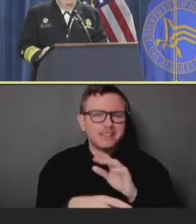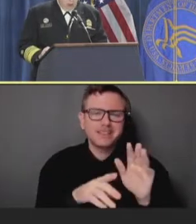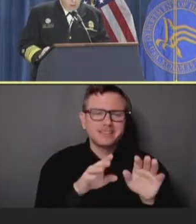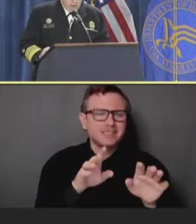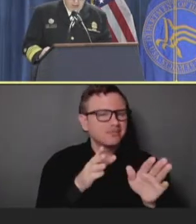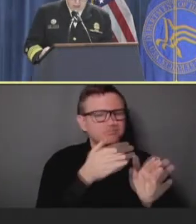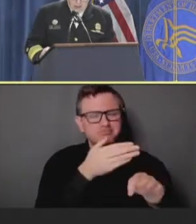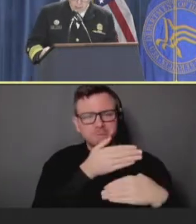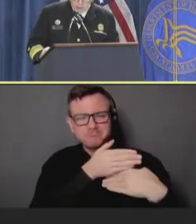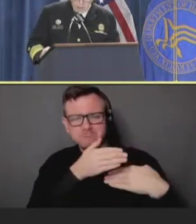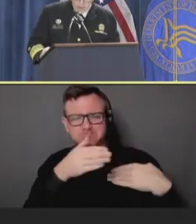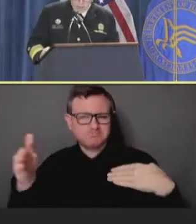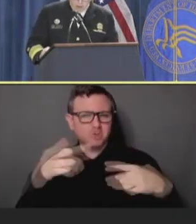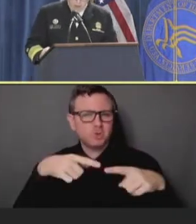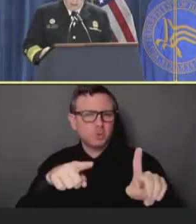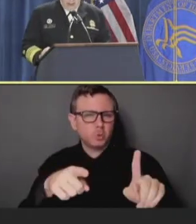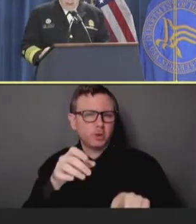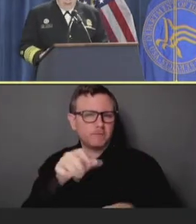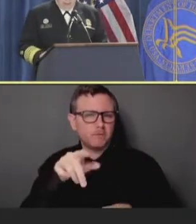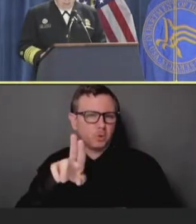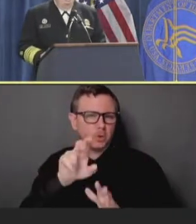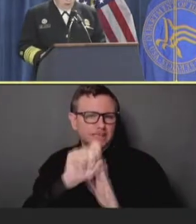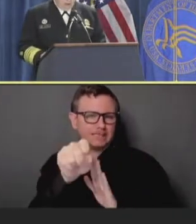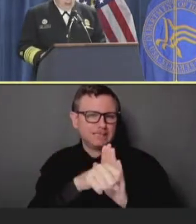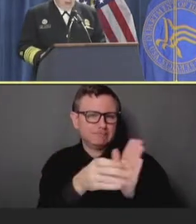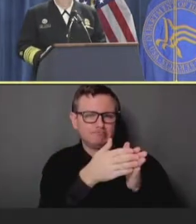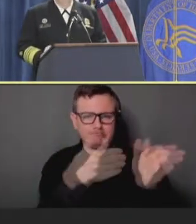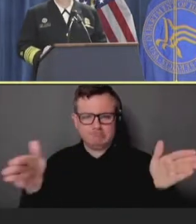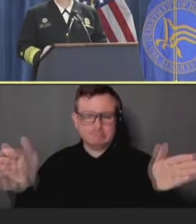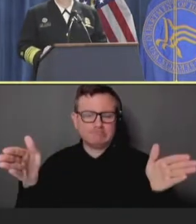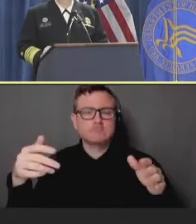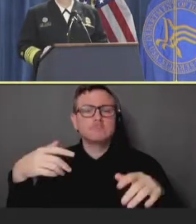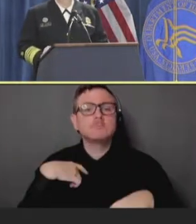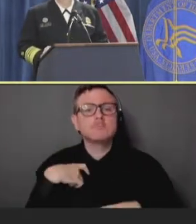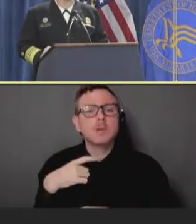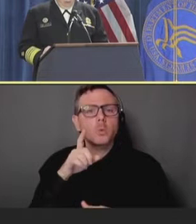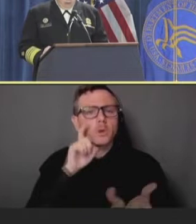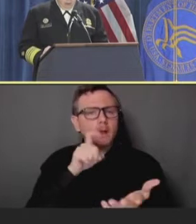Our communication outreach prioritizes people who are at higher risk for developing severe